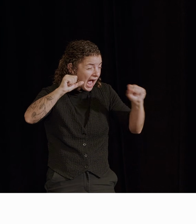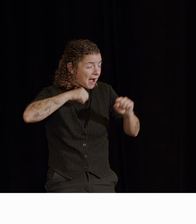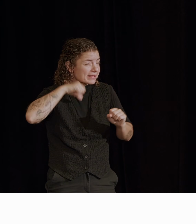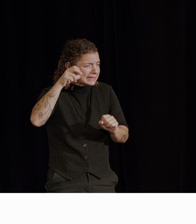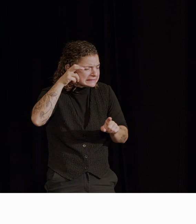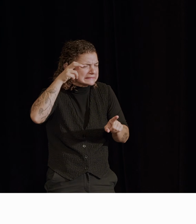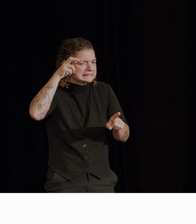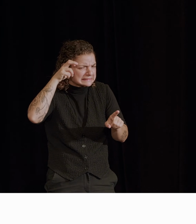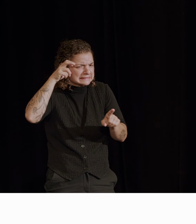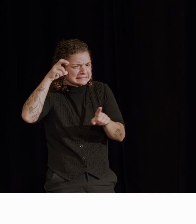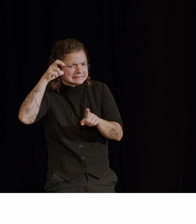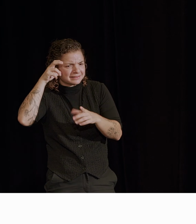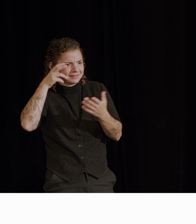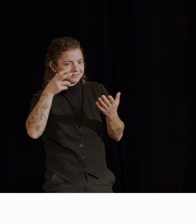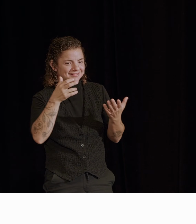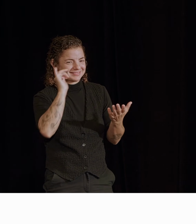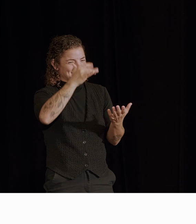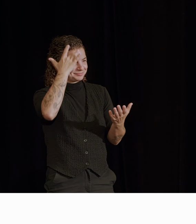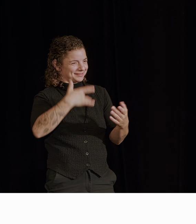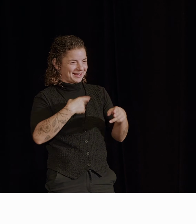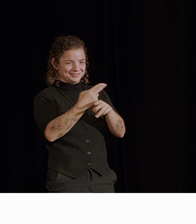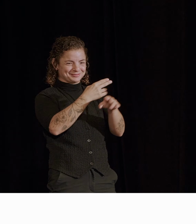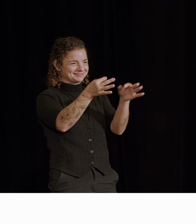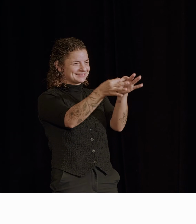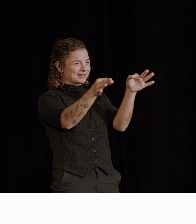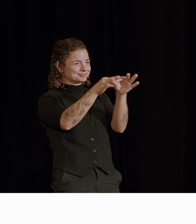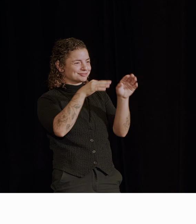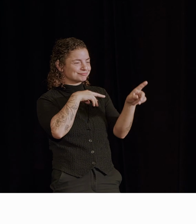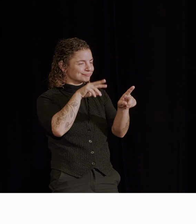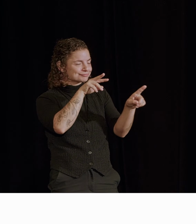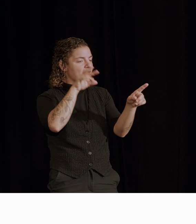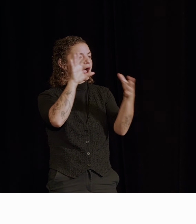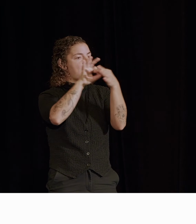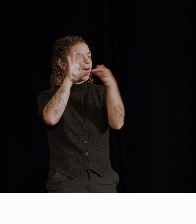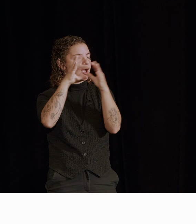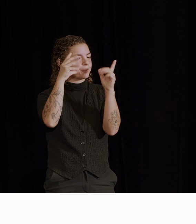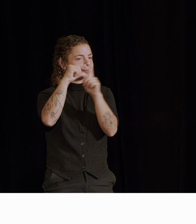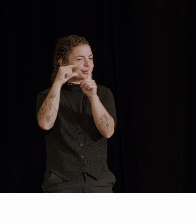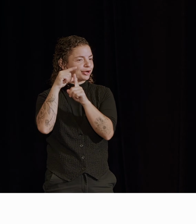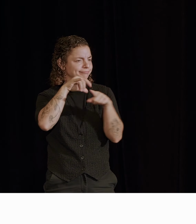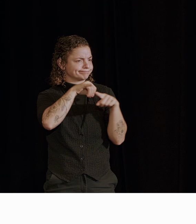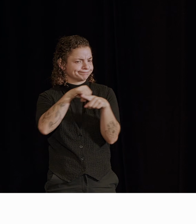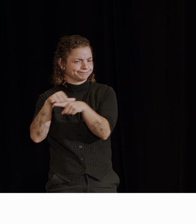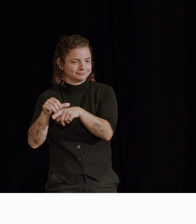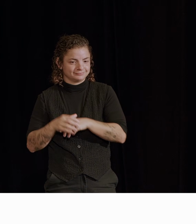love subtitles and closed captioning. And I think these are some really good